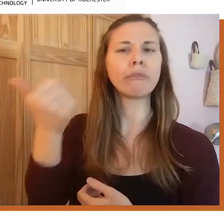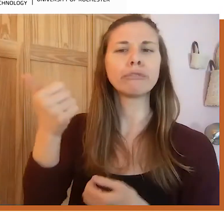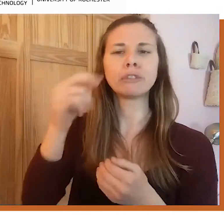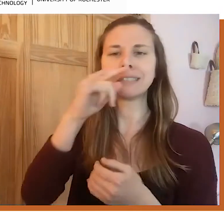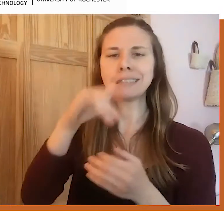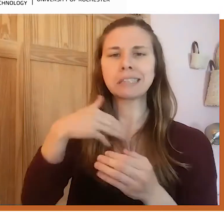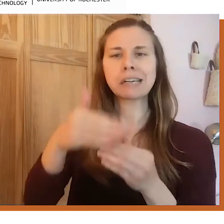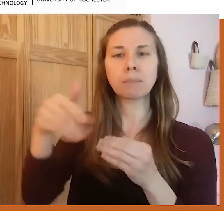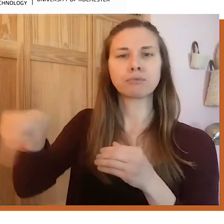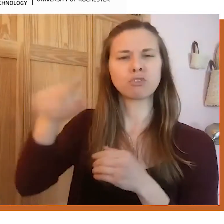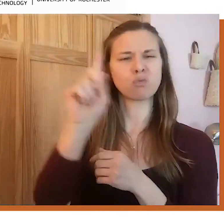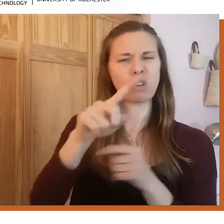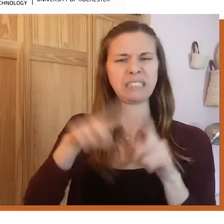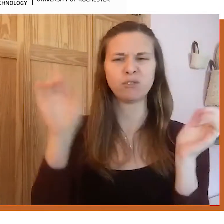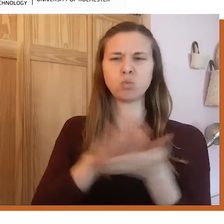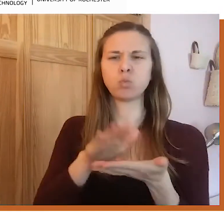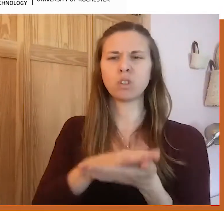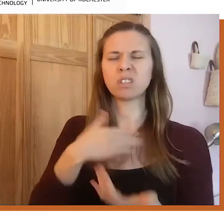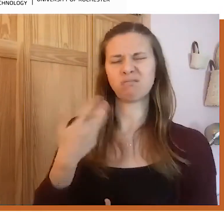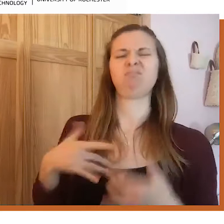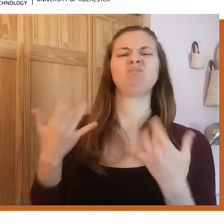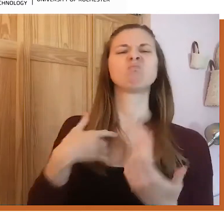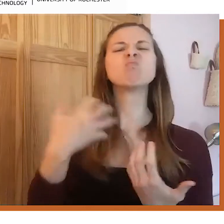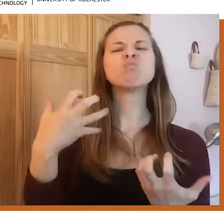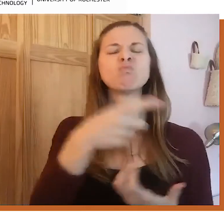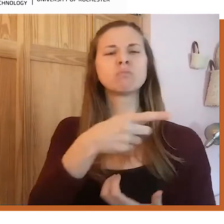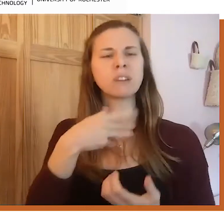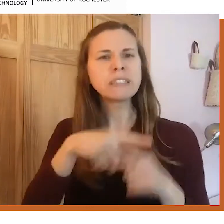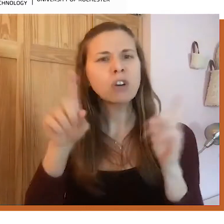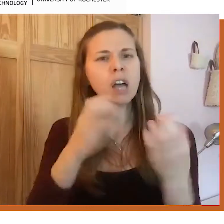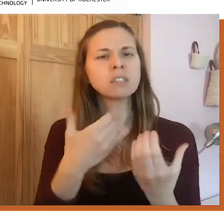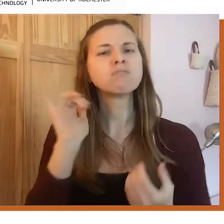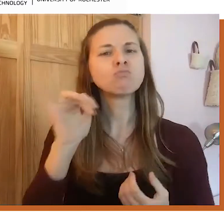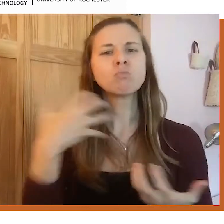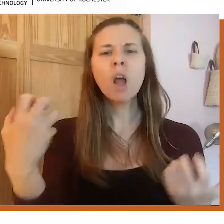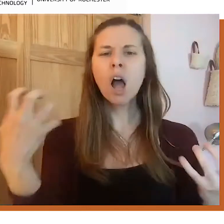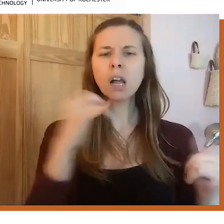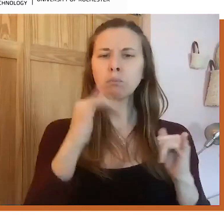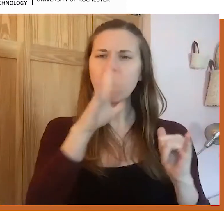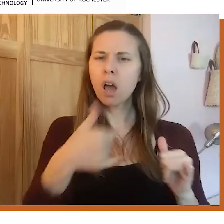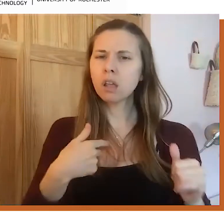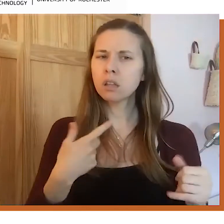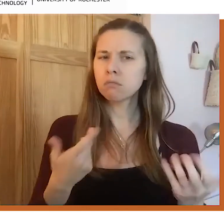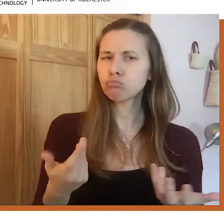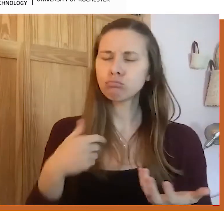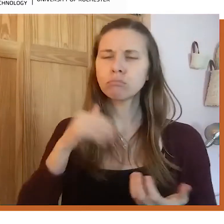about other students and their experiences at other schools, so I told my mom--my parents